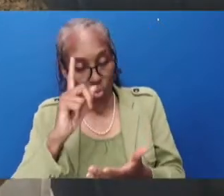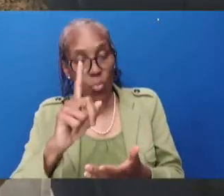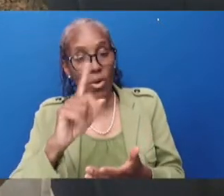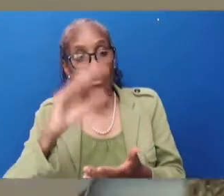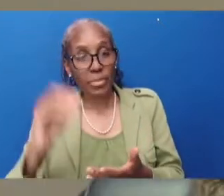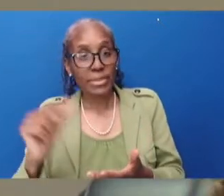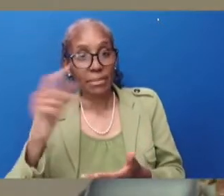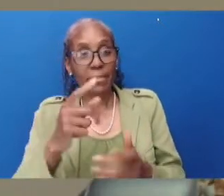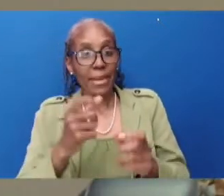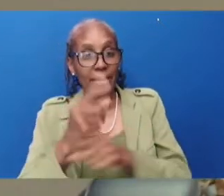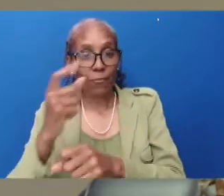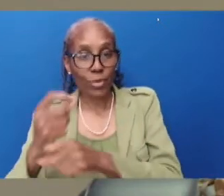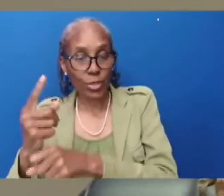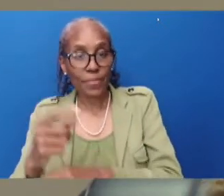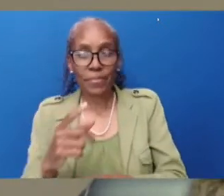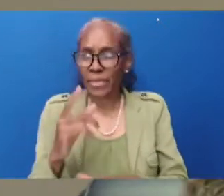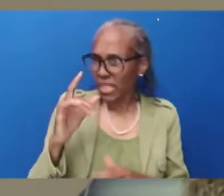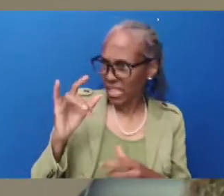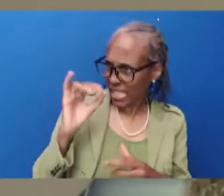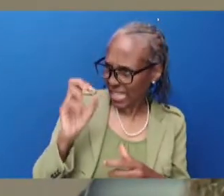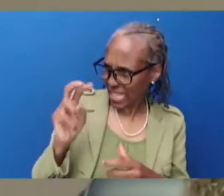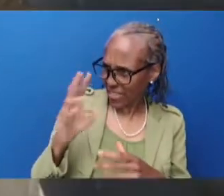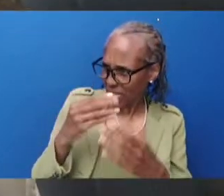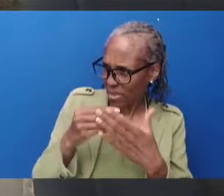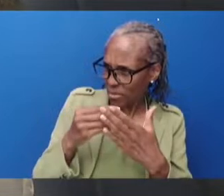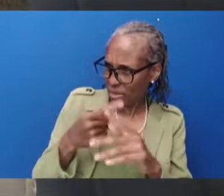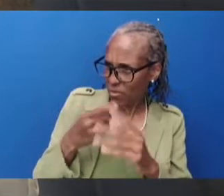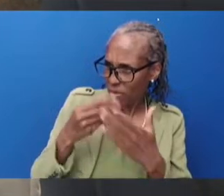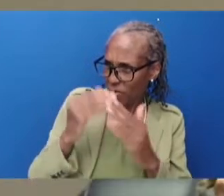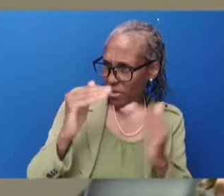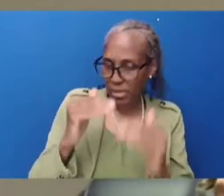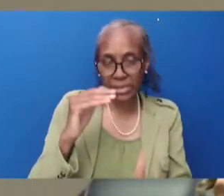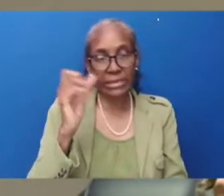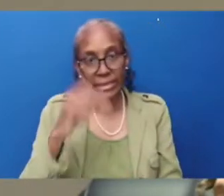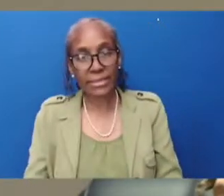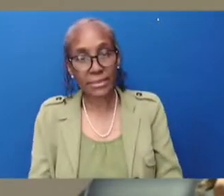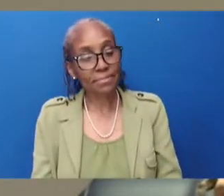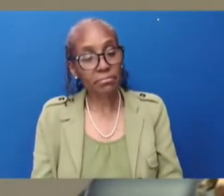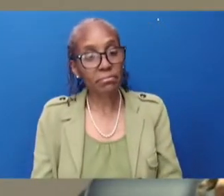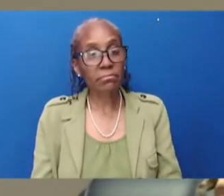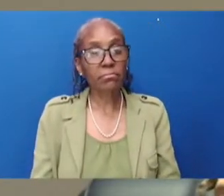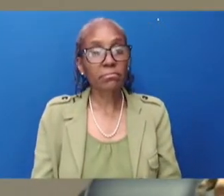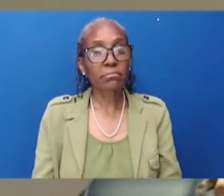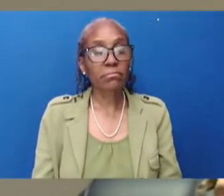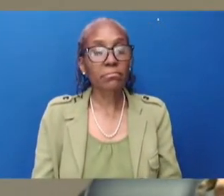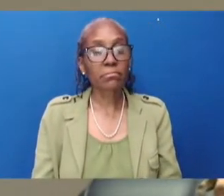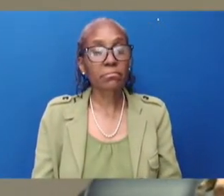2.$5 MILLION LOAN? 20 YEARS.